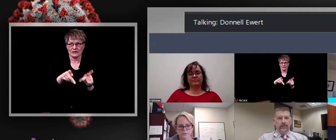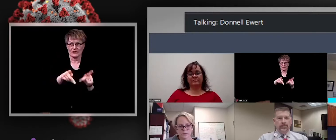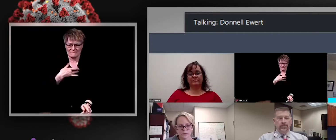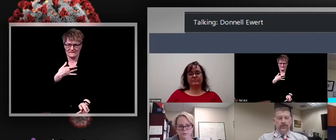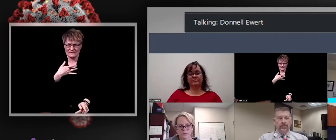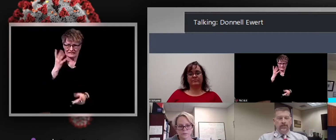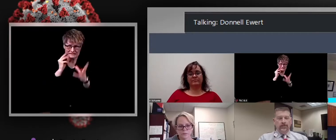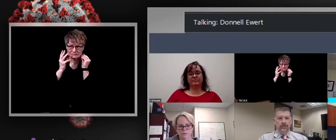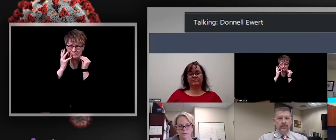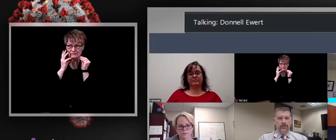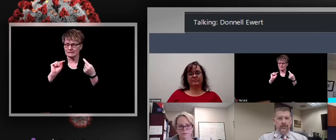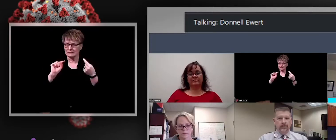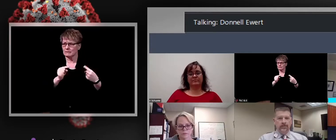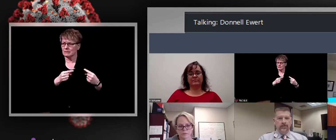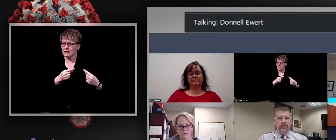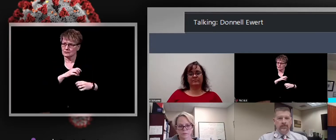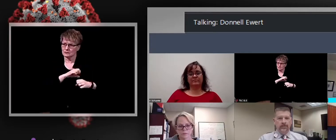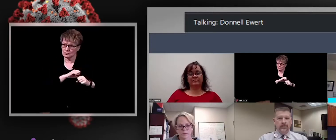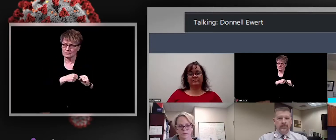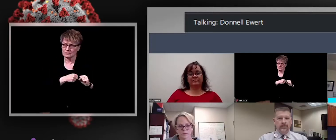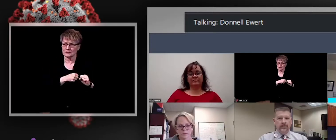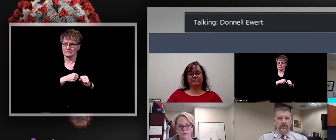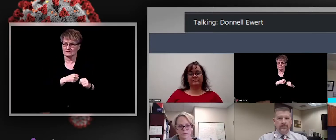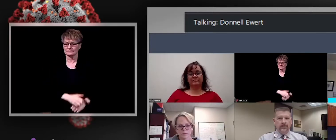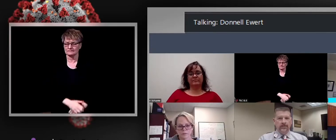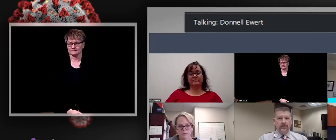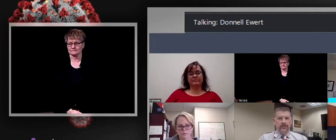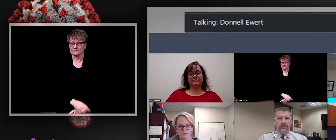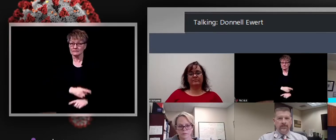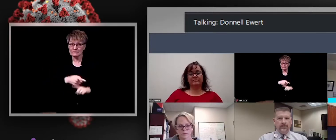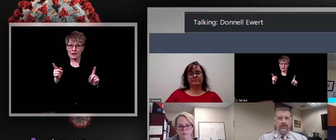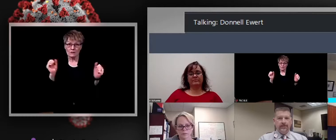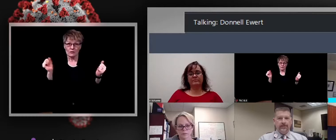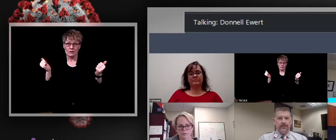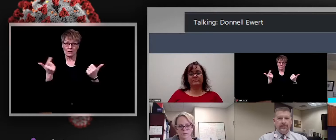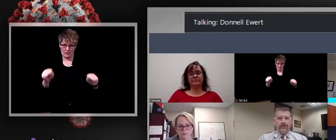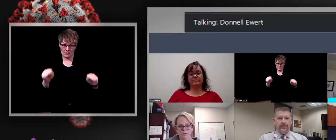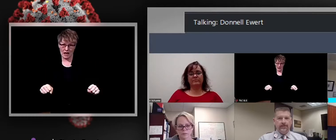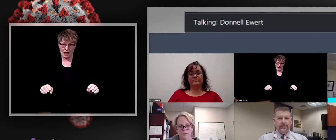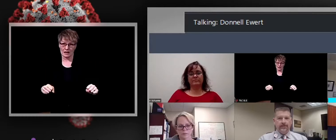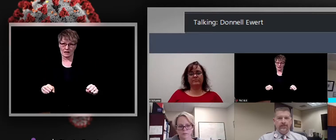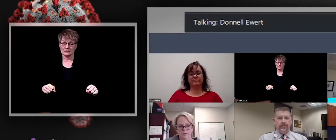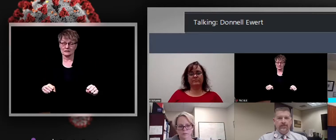There's a lot we can all do, though, to stem the tide. We do have a vaccine right now that